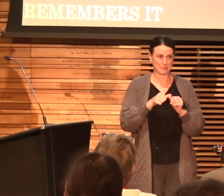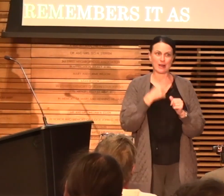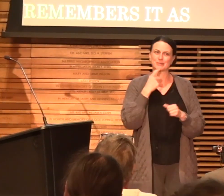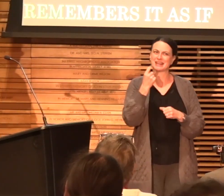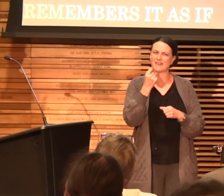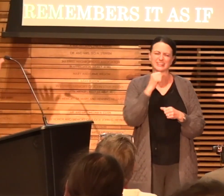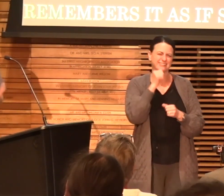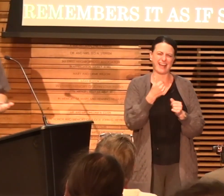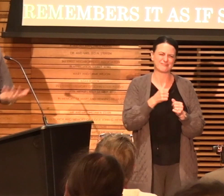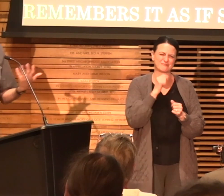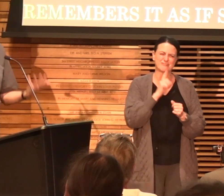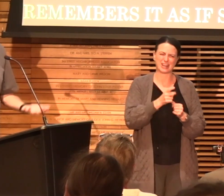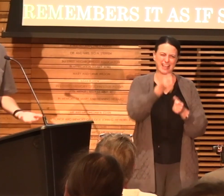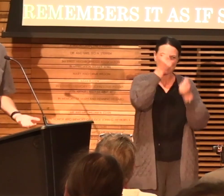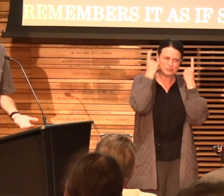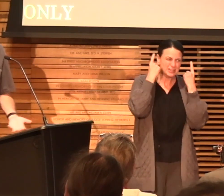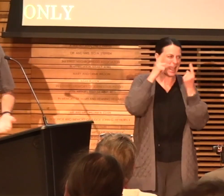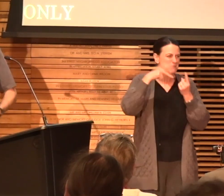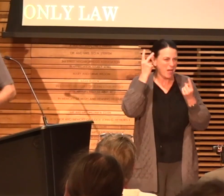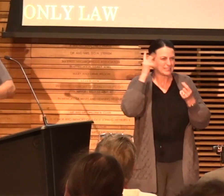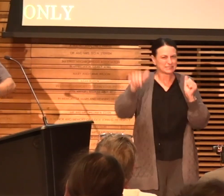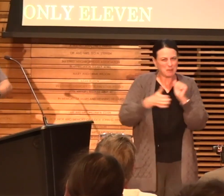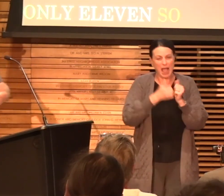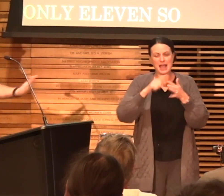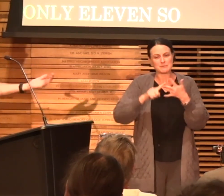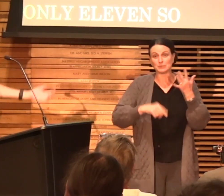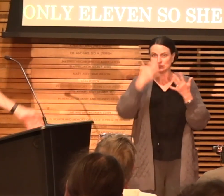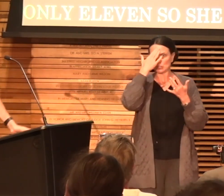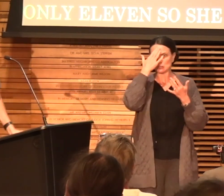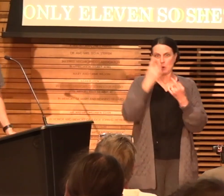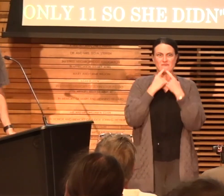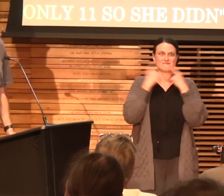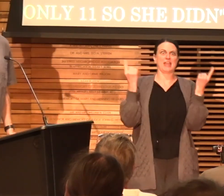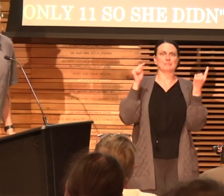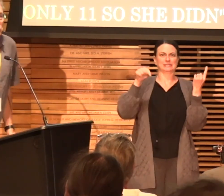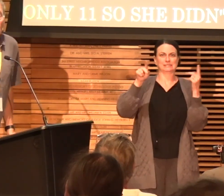so she didn't really understand the politics, but she knew how famous this person was.